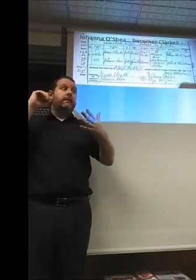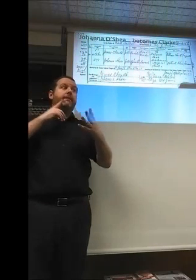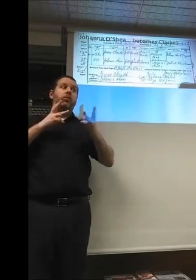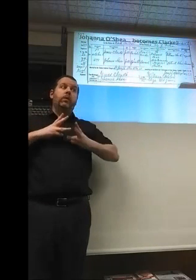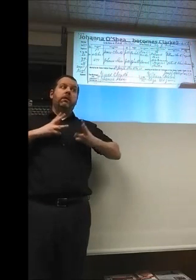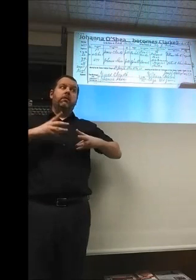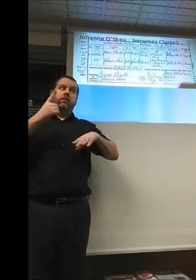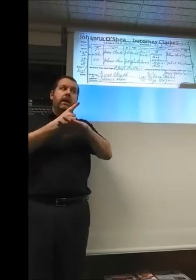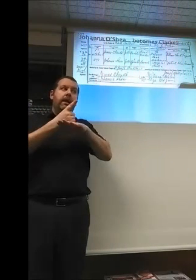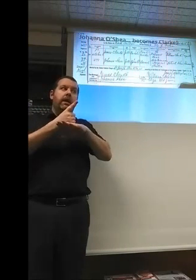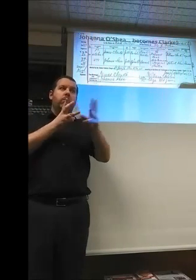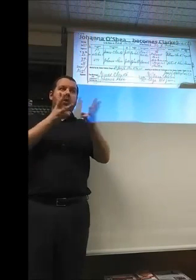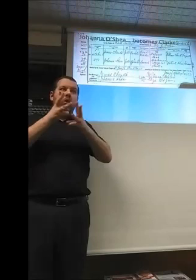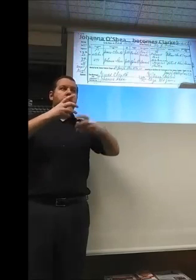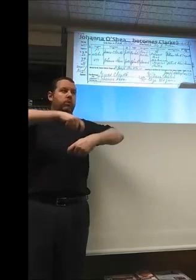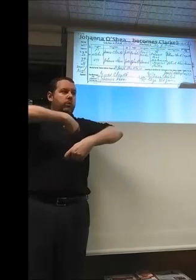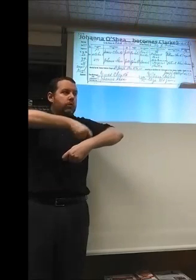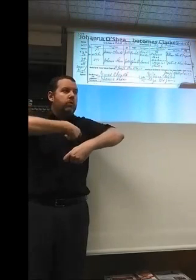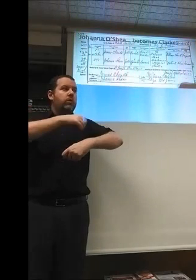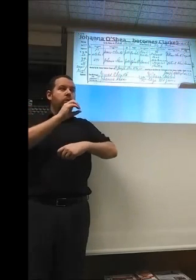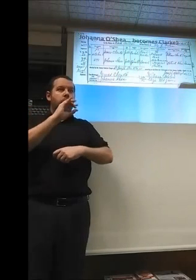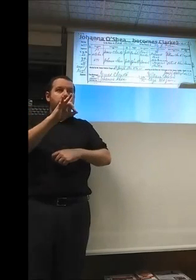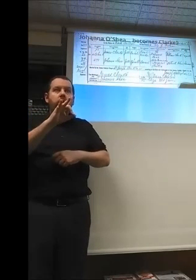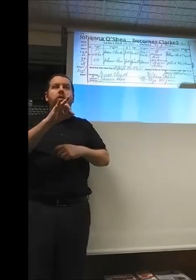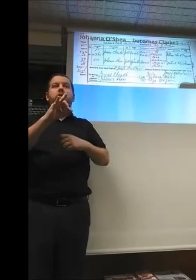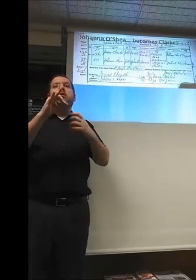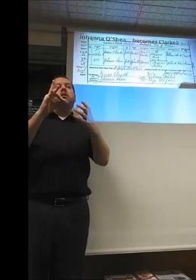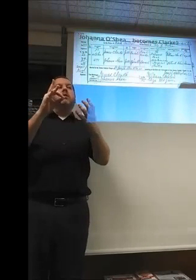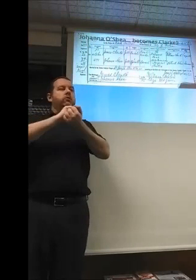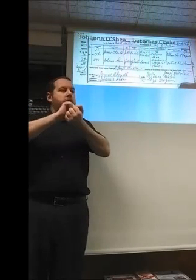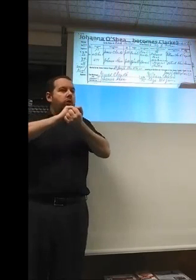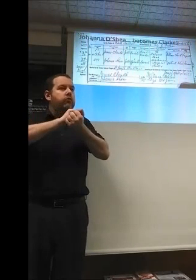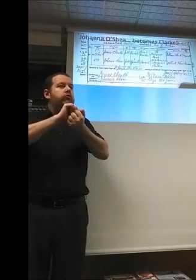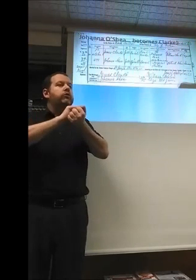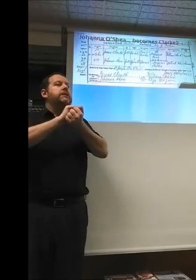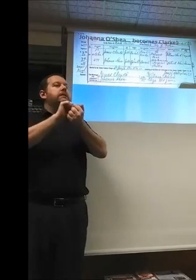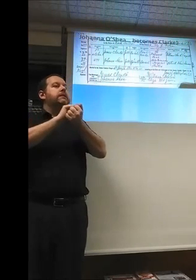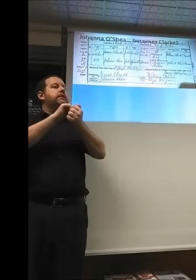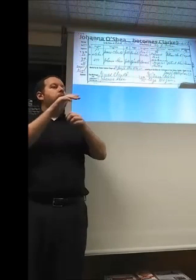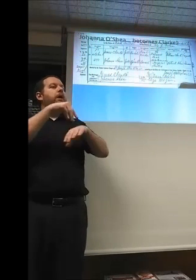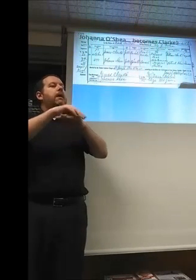Of course a lot of people were interested in going in to see the trial, to see what happened.